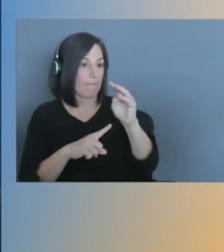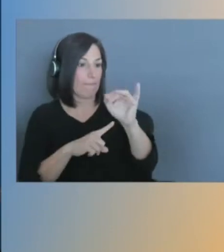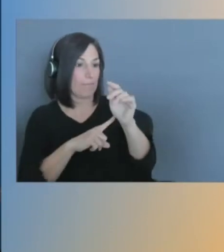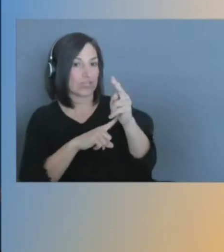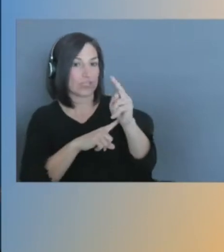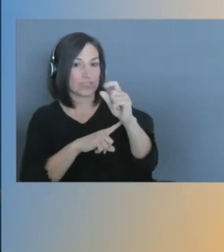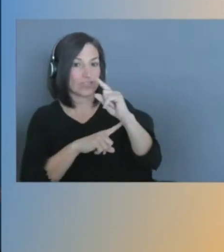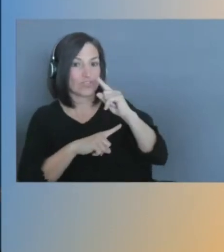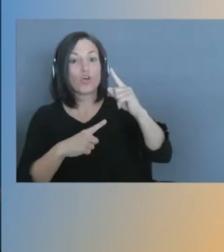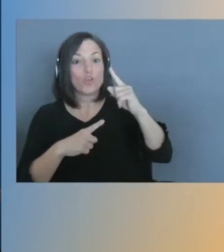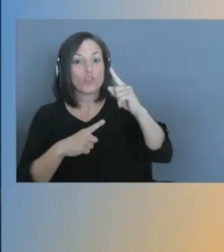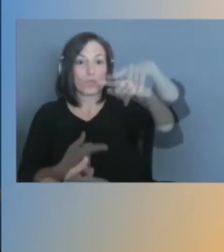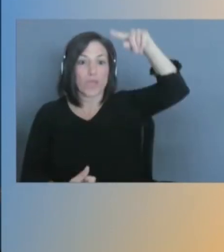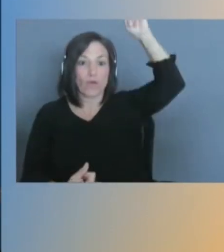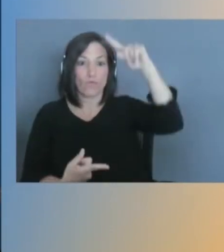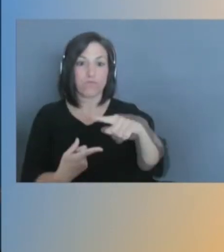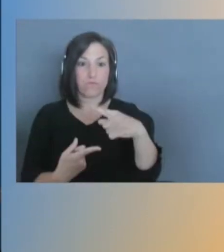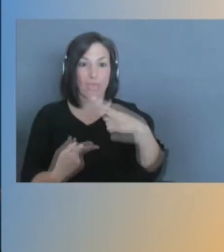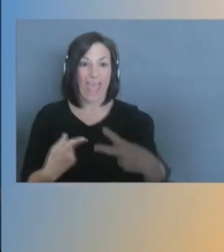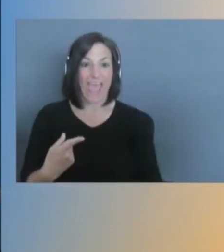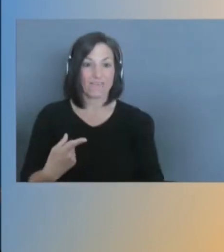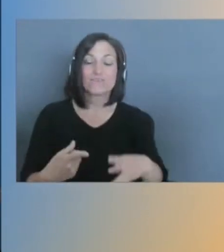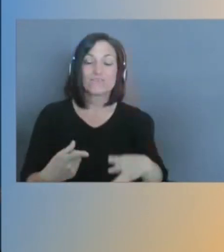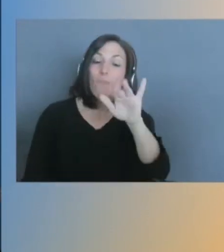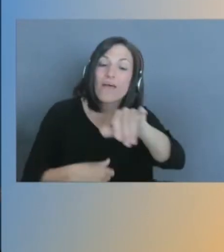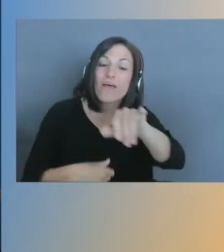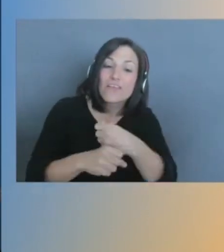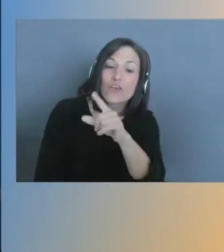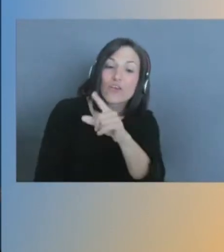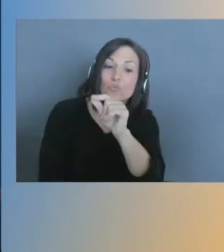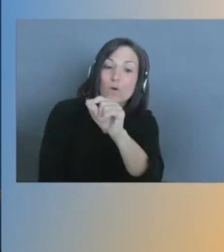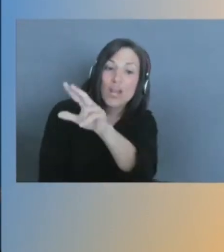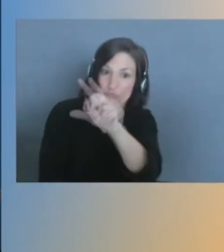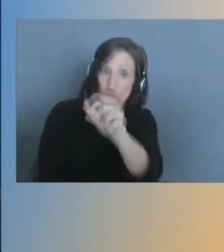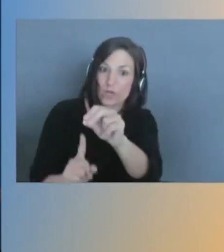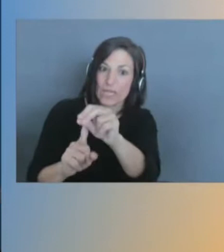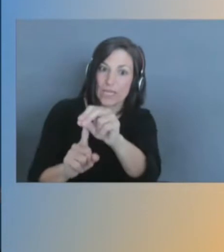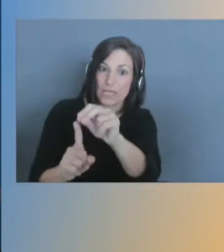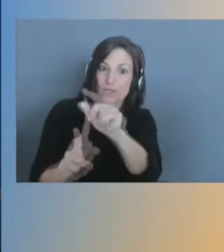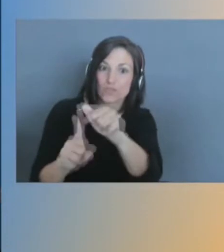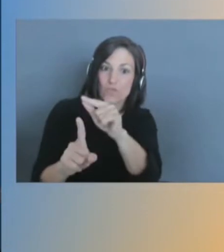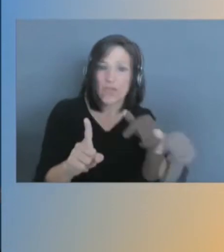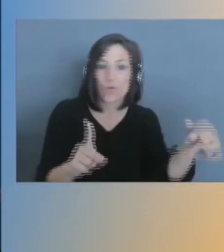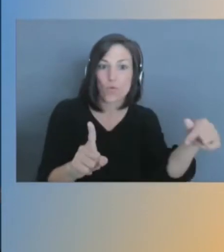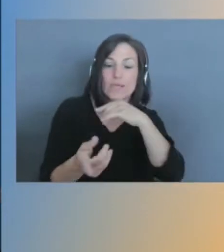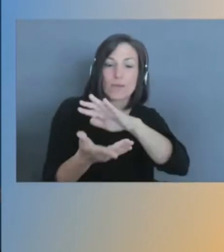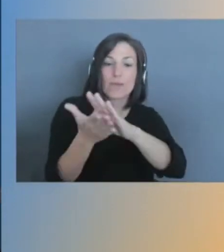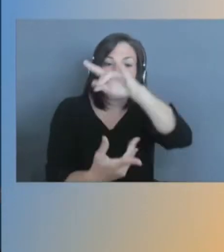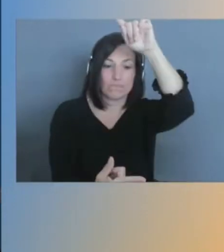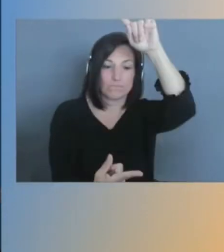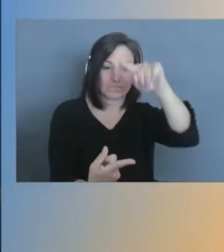And we have to get to the net zero by 2050. No, it's so important.